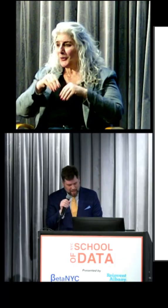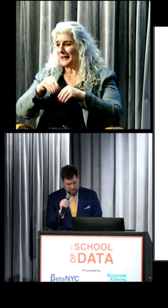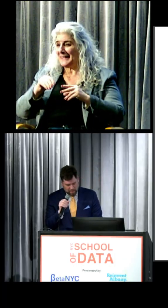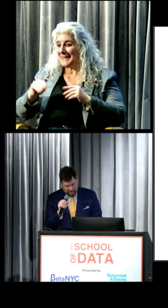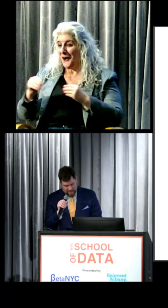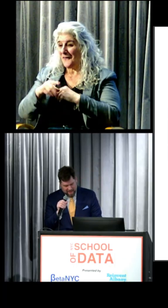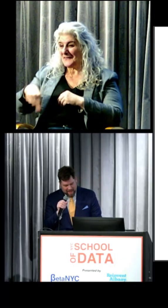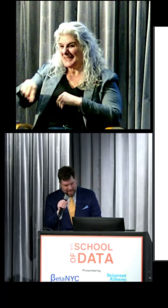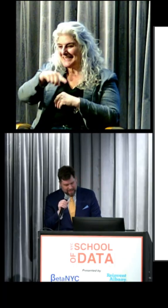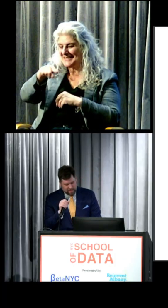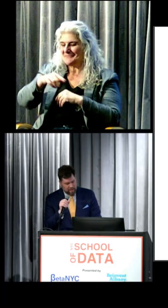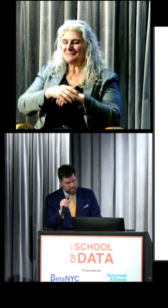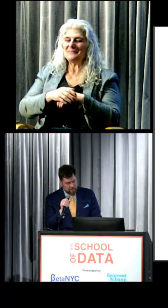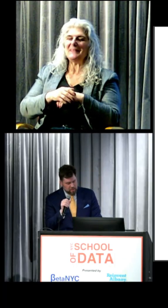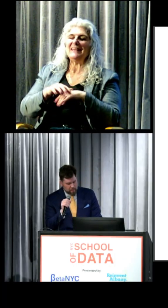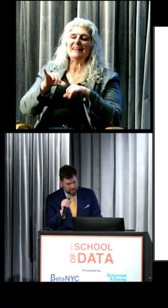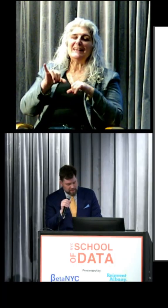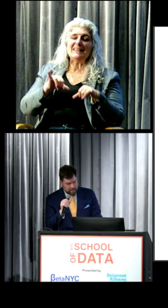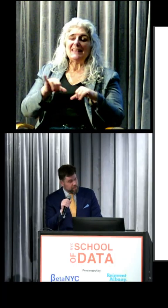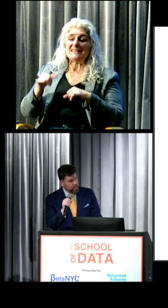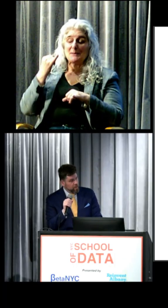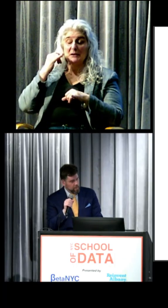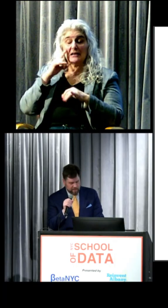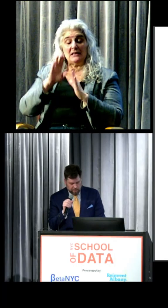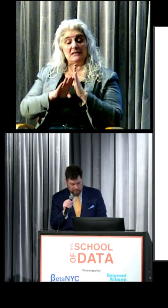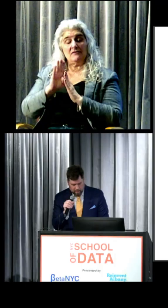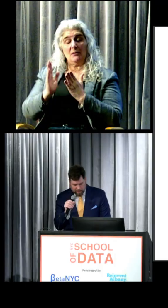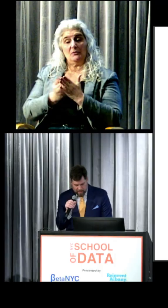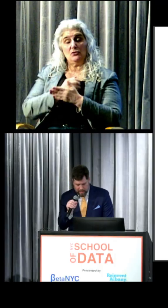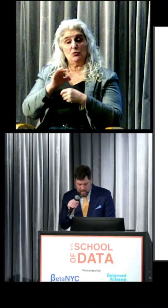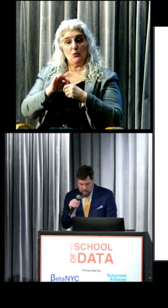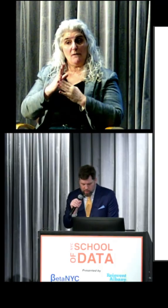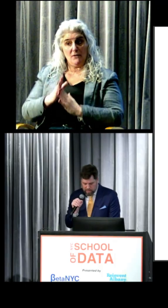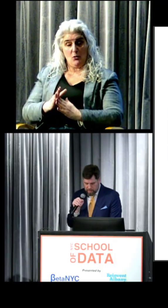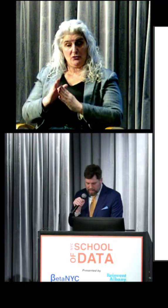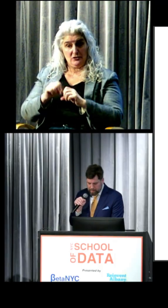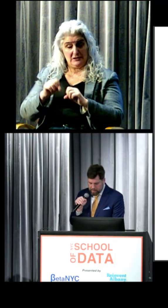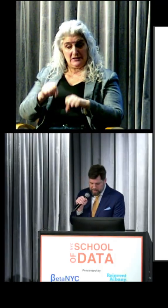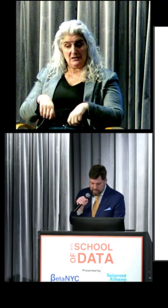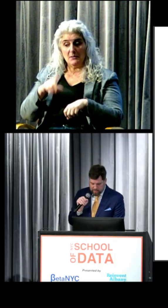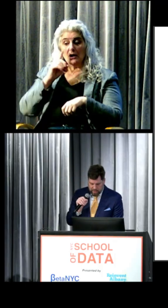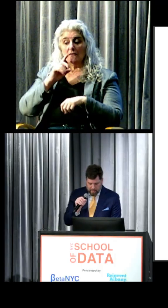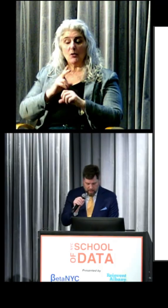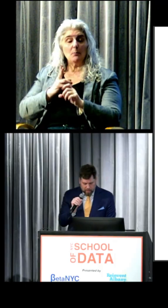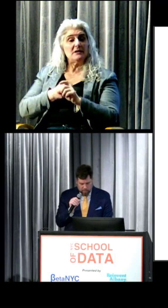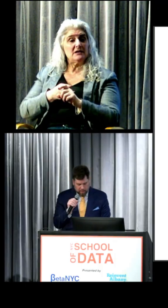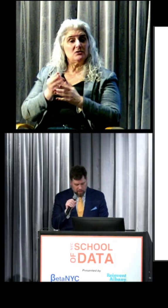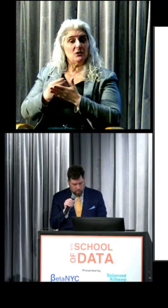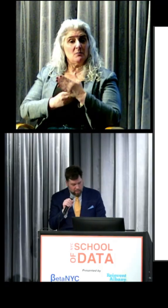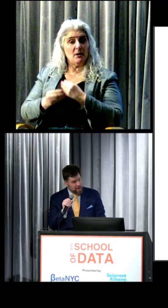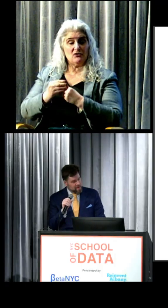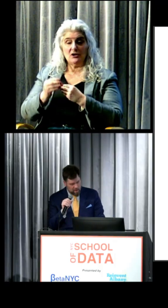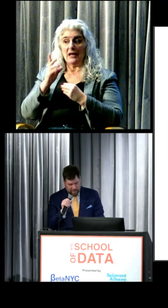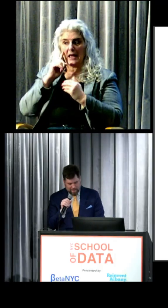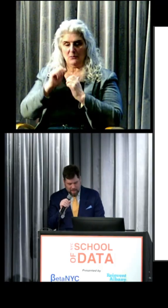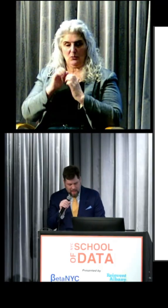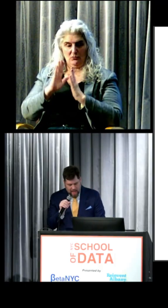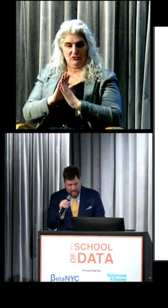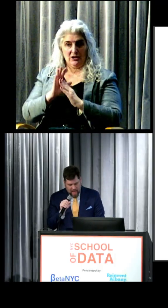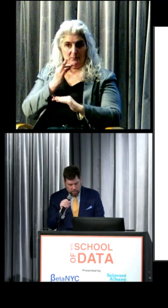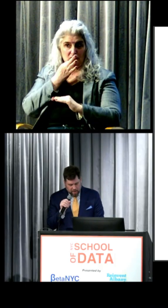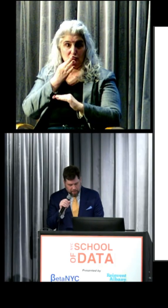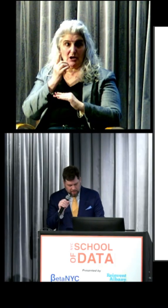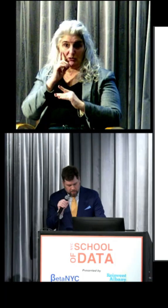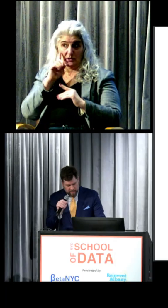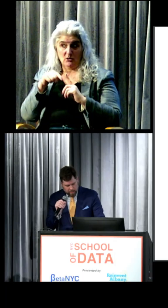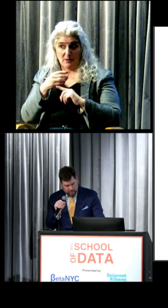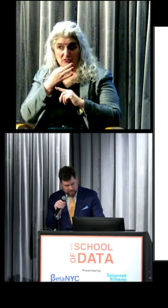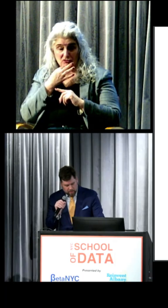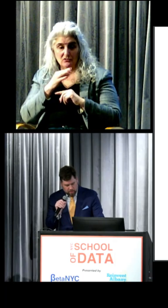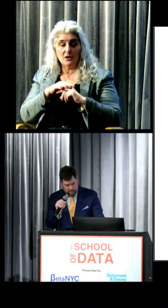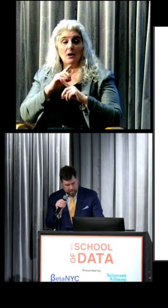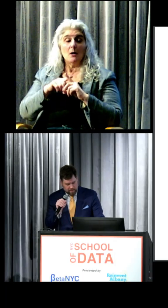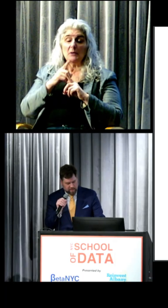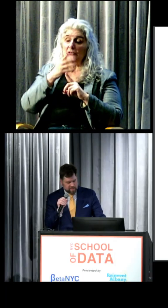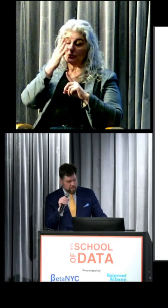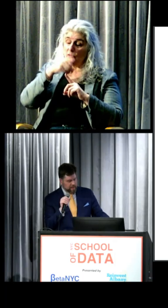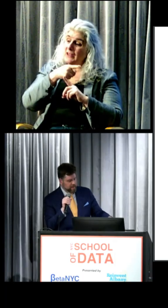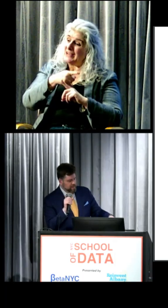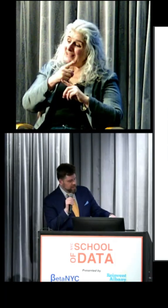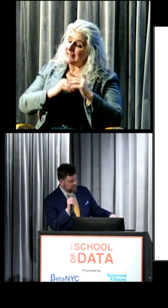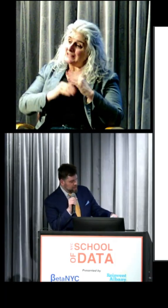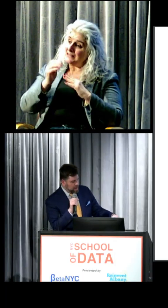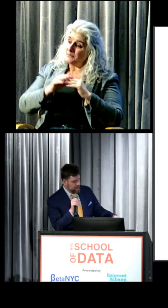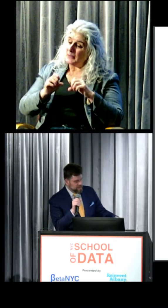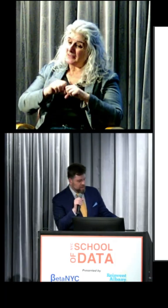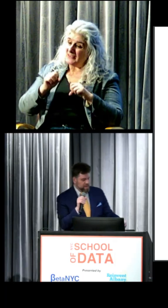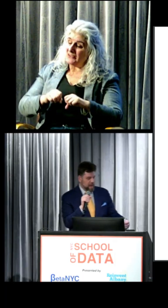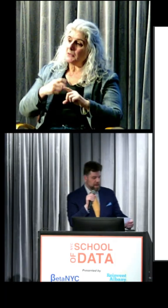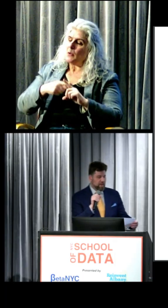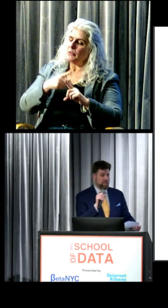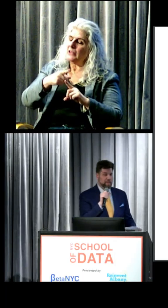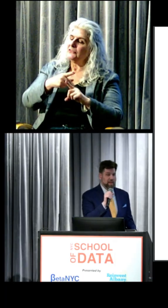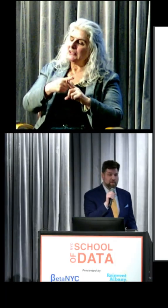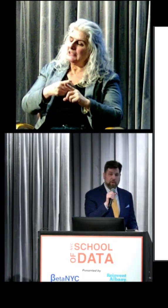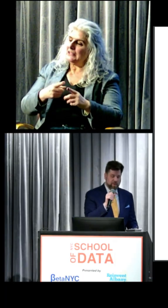And I think time and time again, it was hard to bring ourselves back and think about the scale of